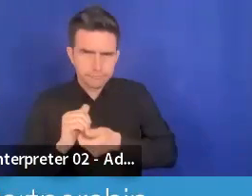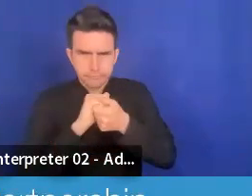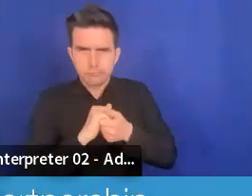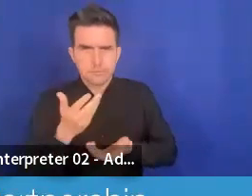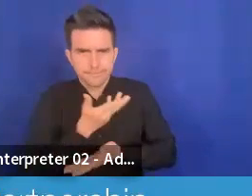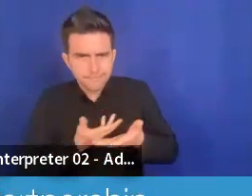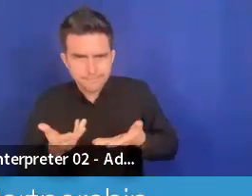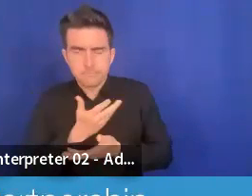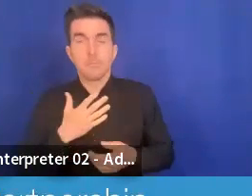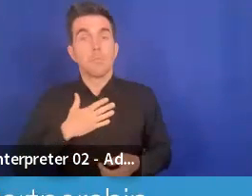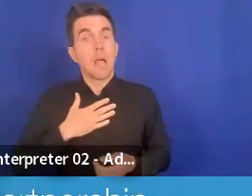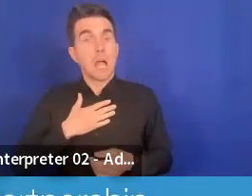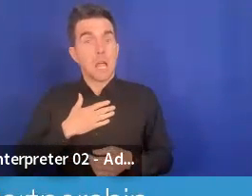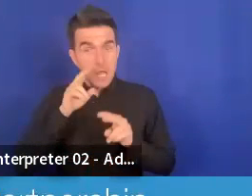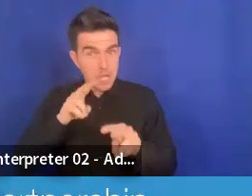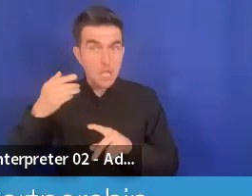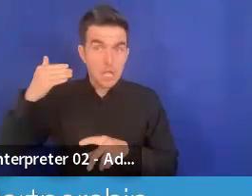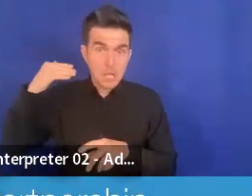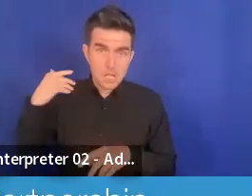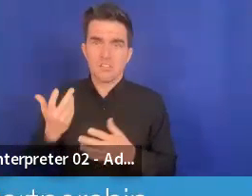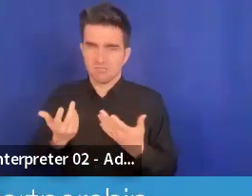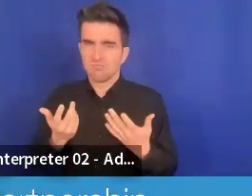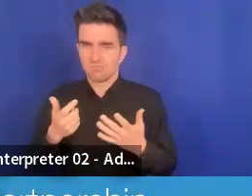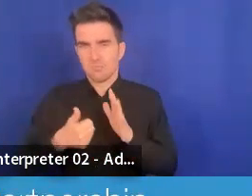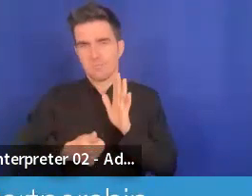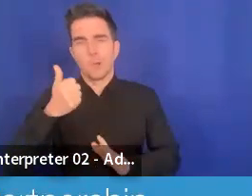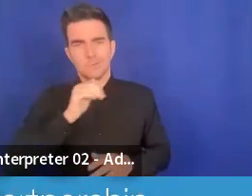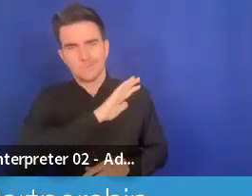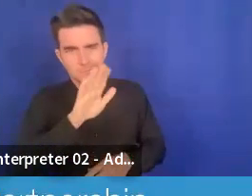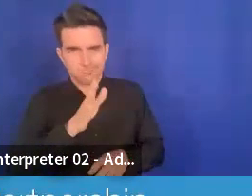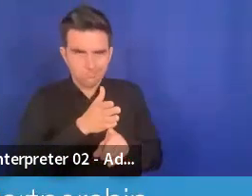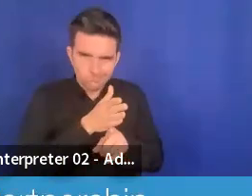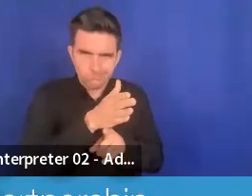There was a question about how accountability is addressed in the Action Agenda.